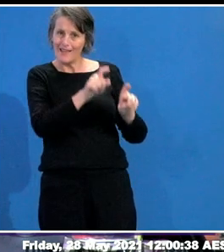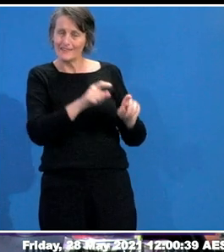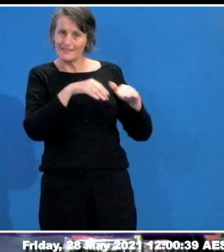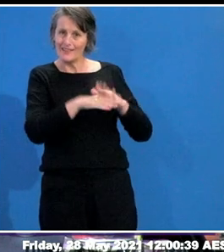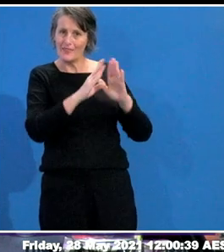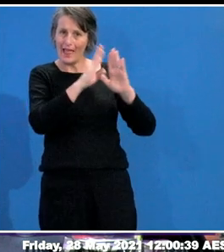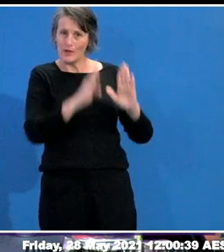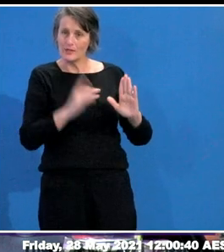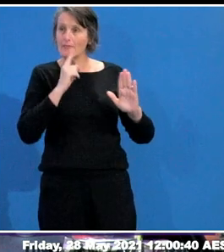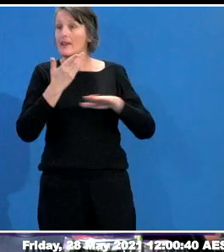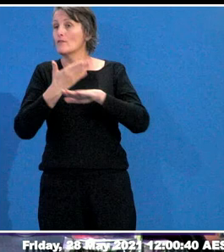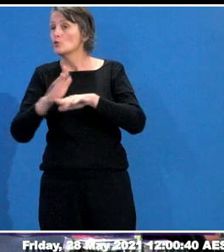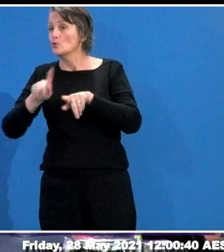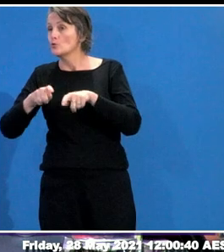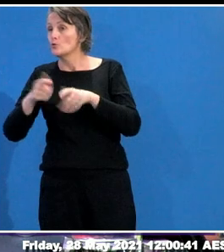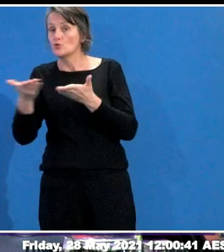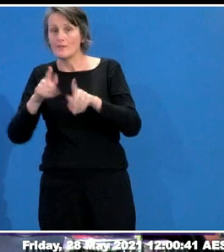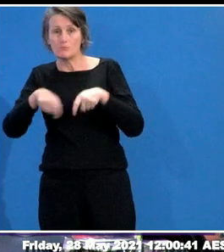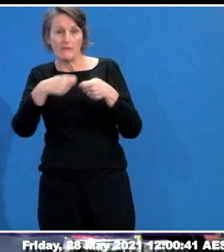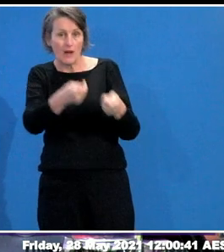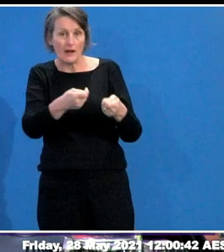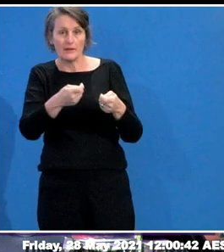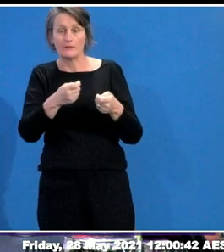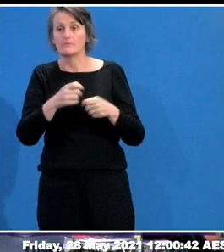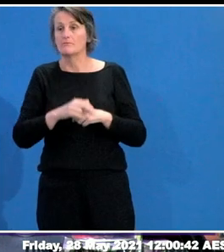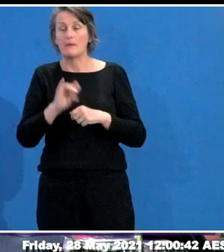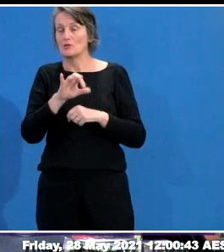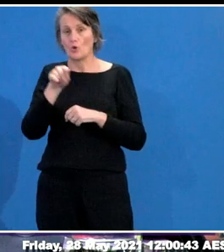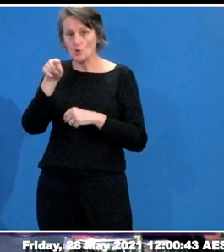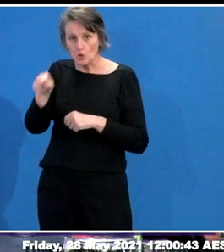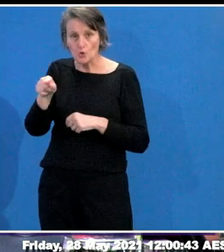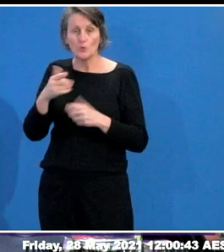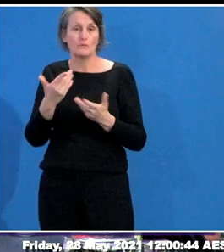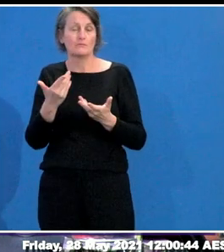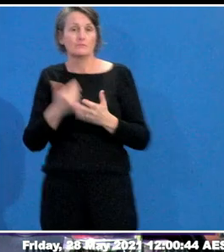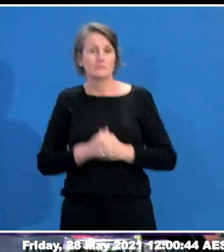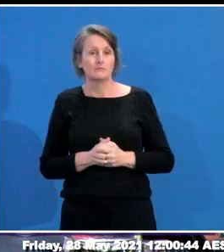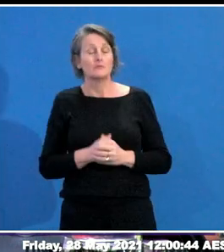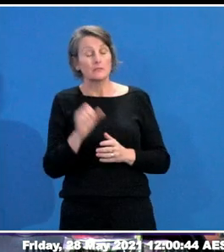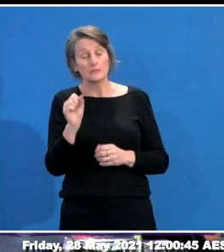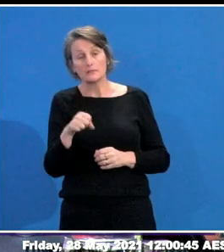a new provider and it wouldn't be you and you wouldn't then get the SIL payment. Yes.